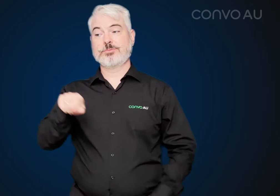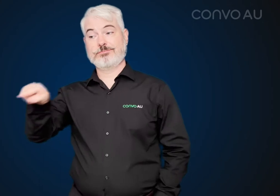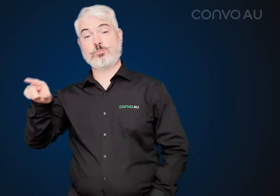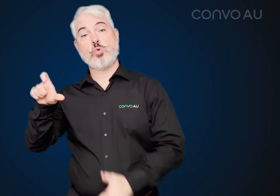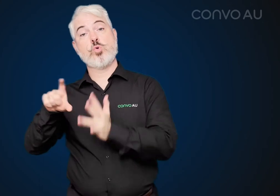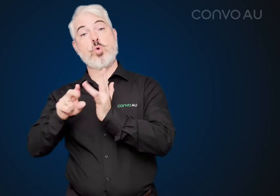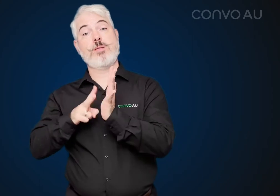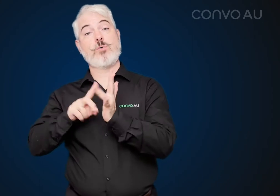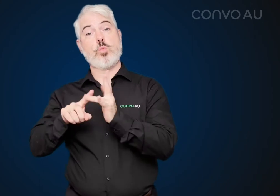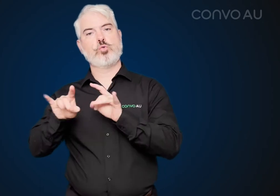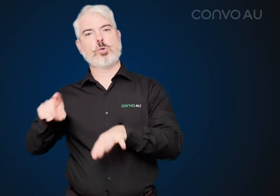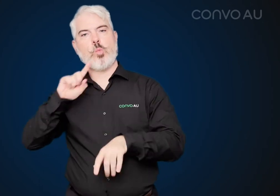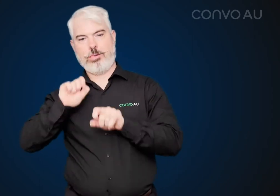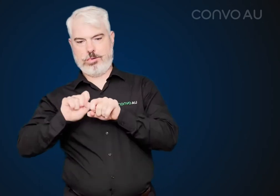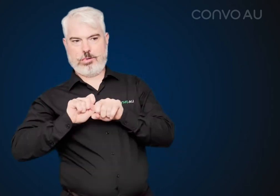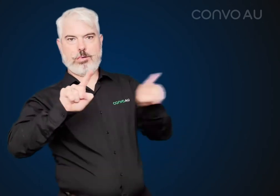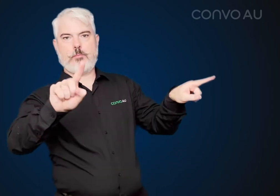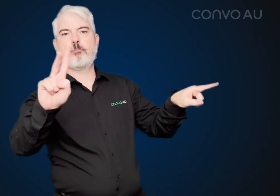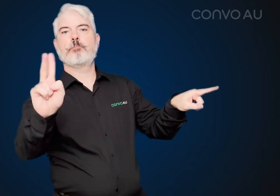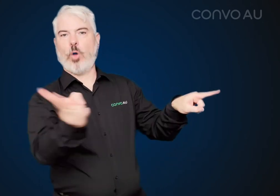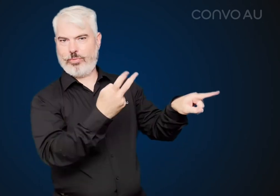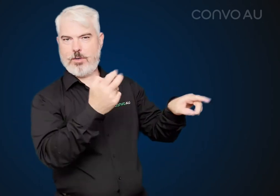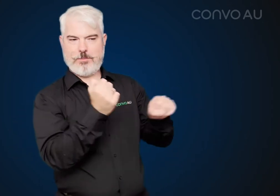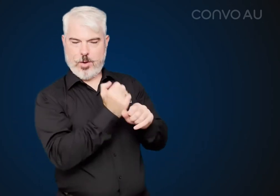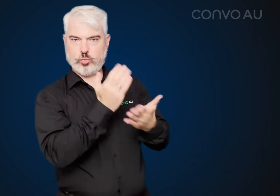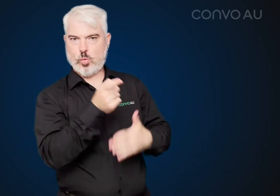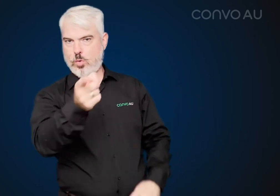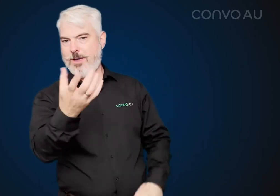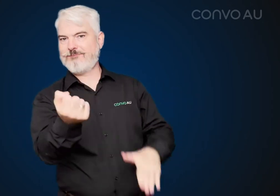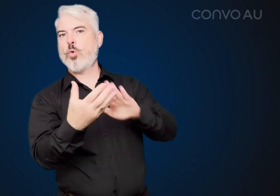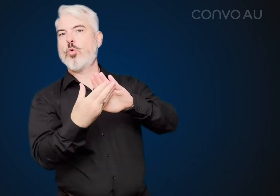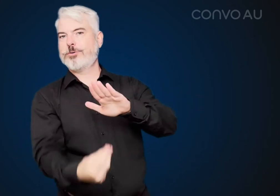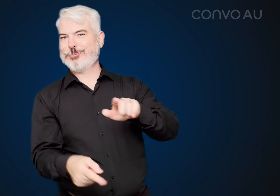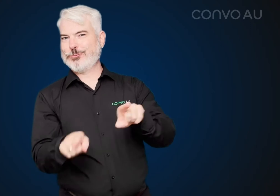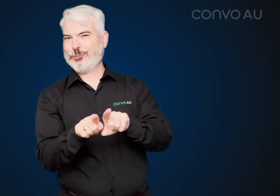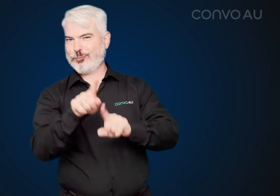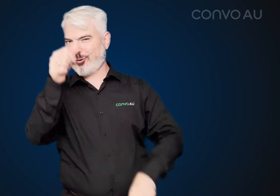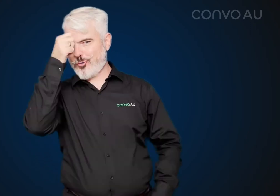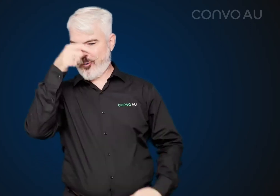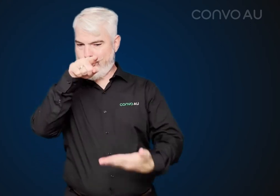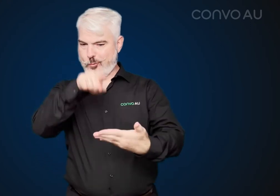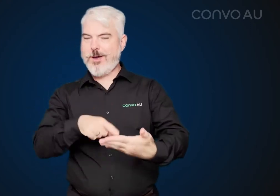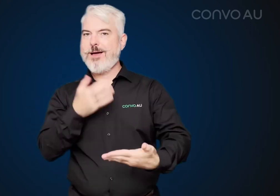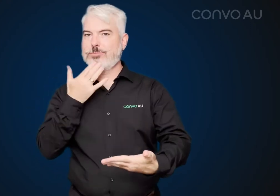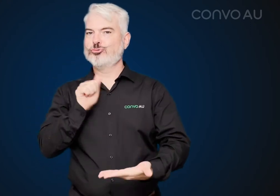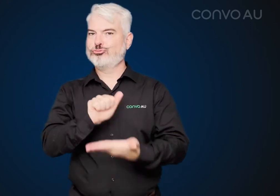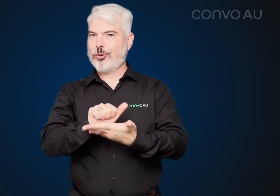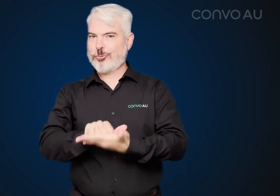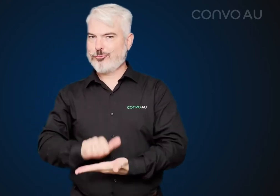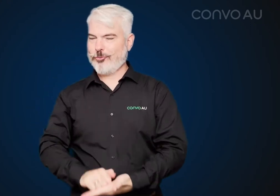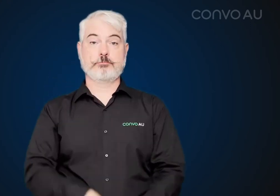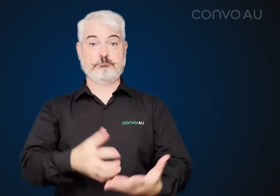You will also get a copy of the invoice so you can see your monthly usage.